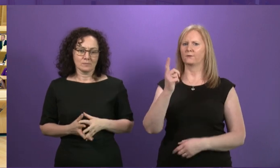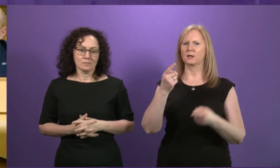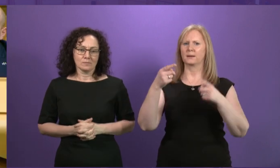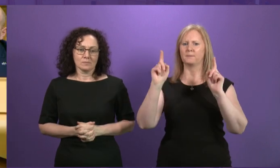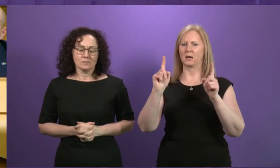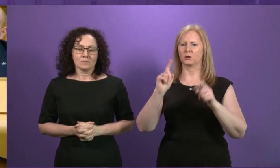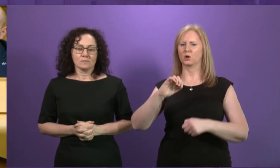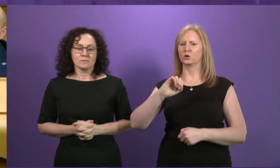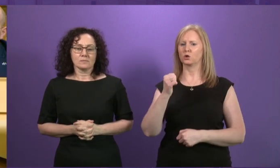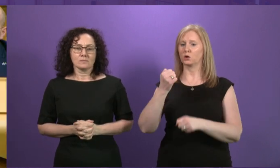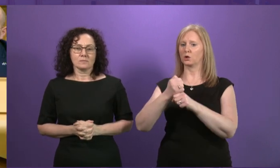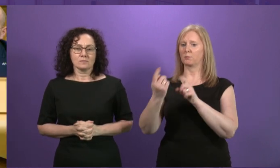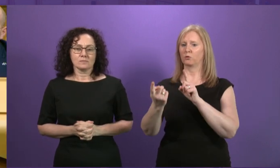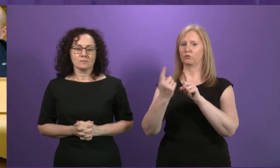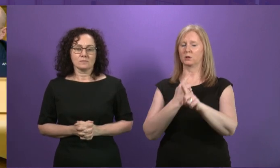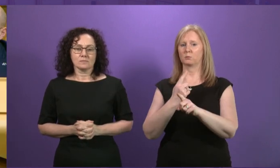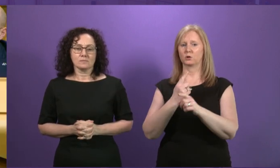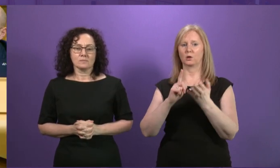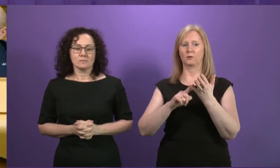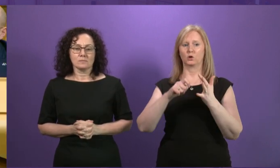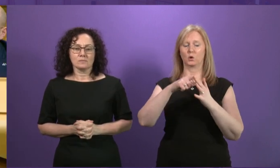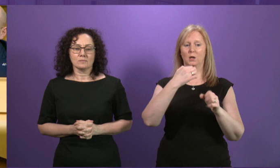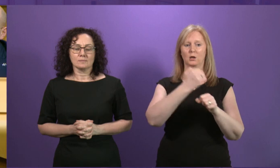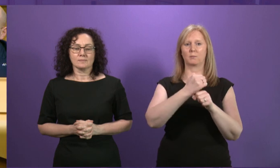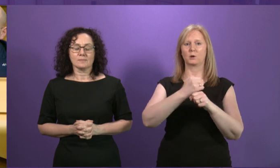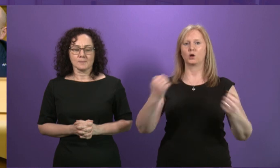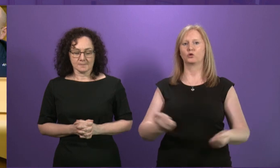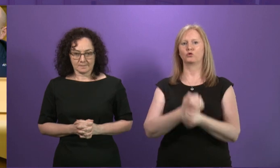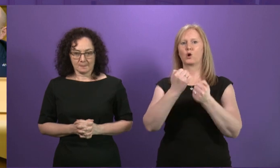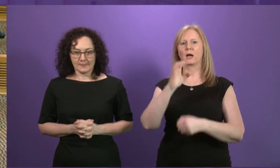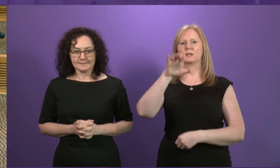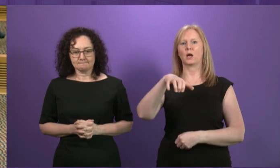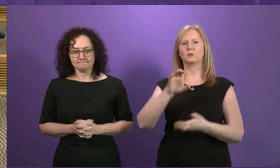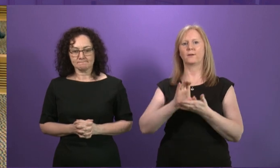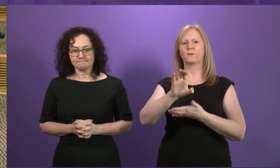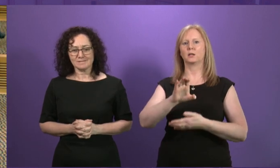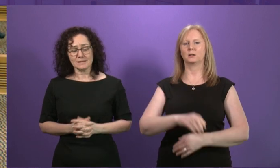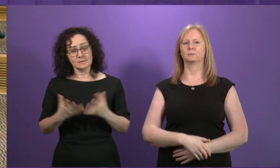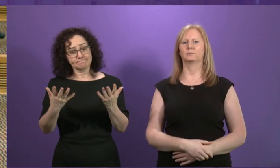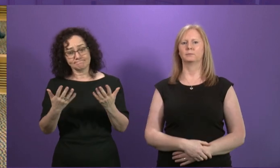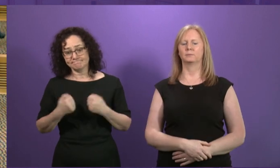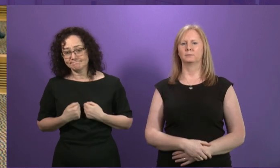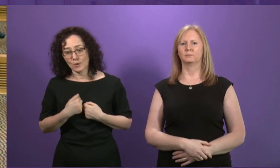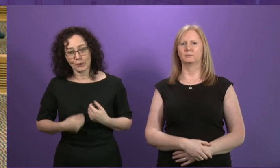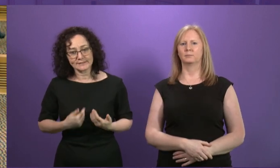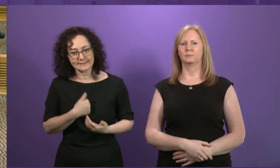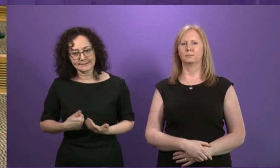Government’s response is to the United Kingdom Government’s stronger towns fund. The First Minister (Nicola Sturgeon): To be honest, it is hard to know what our